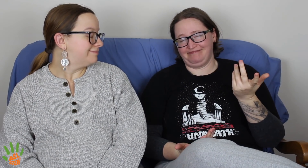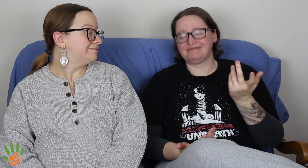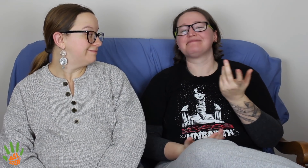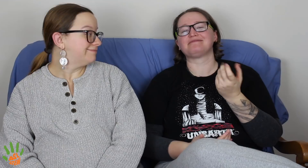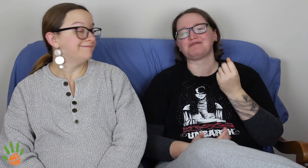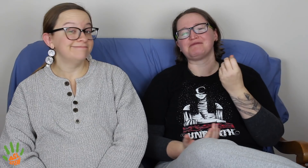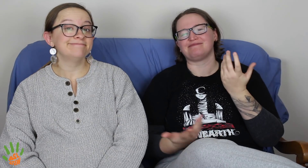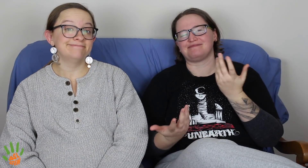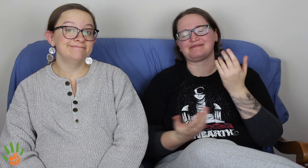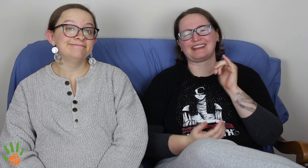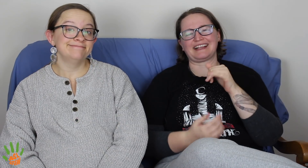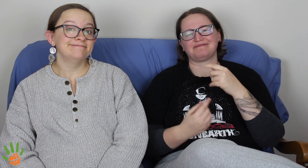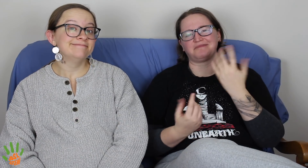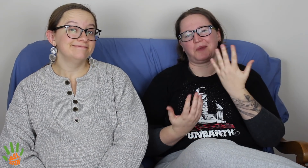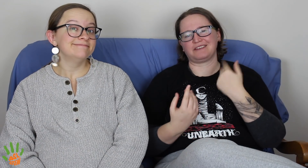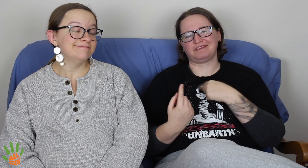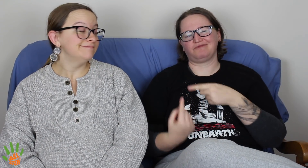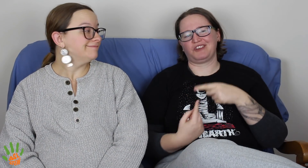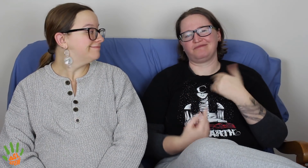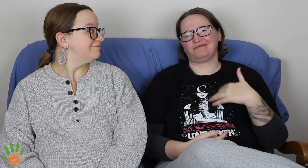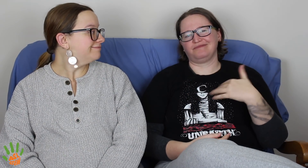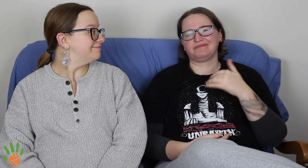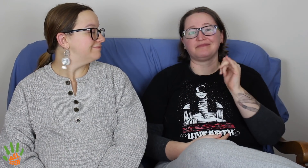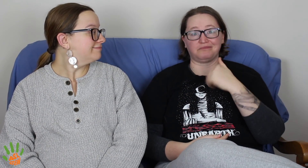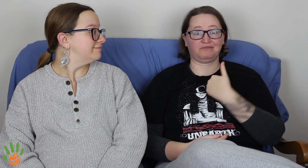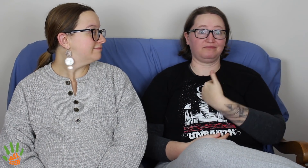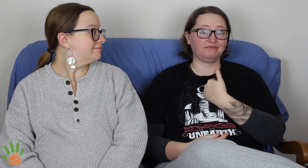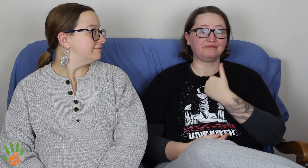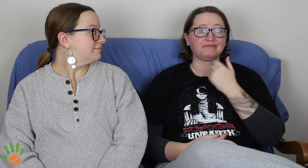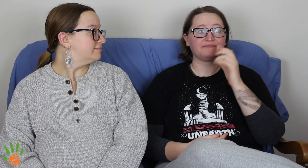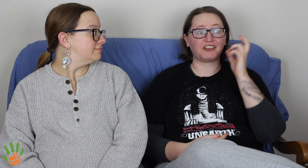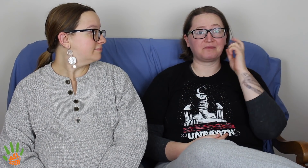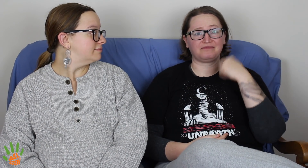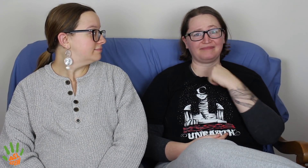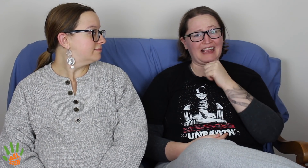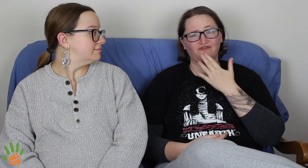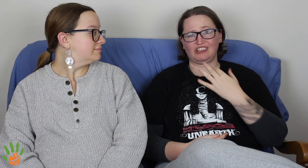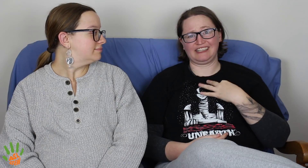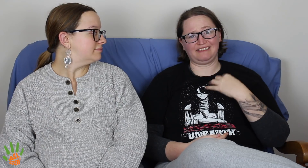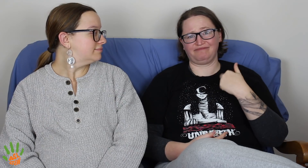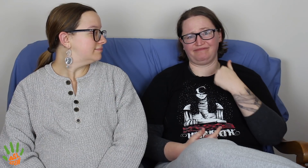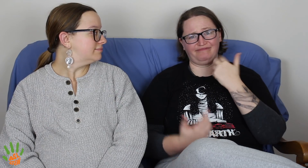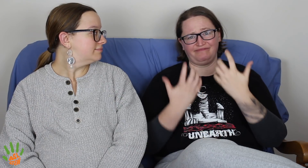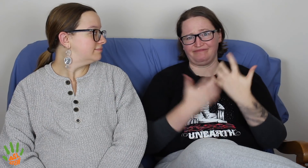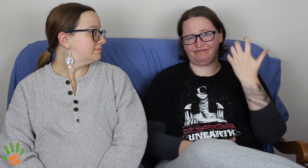So I think that's kind of the struggle right now. For myself, I'm not a good candidate.